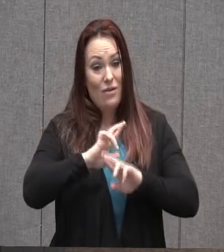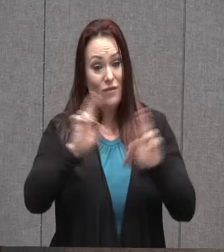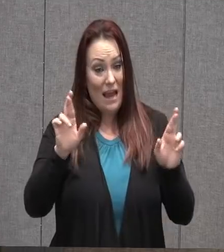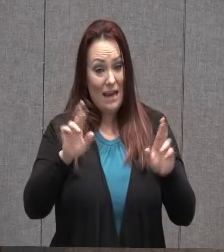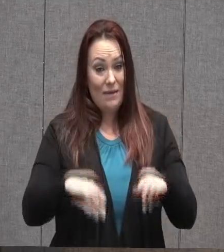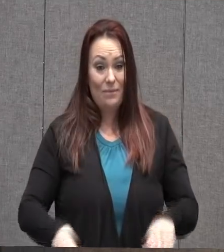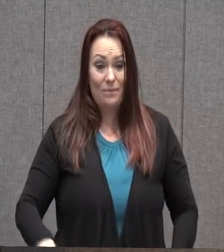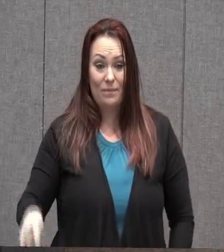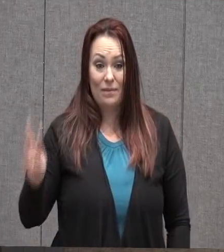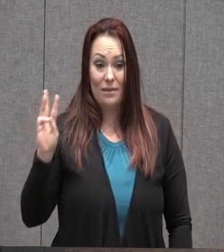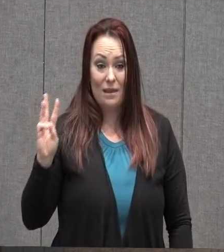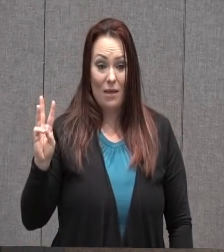W.